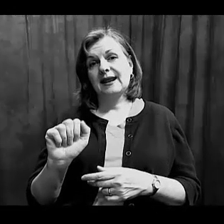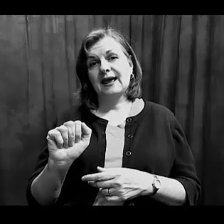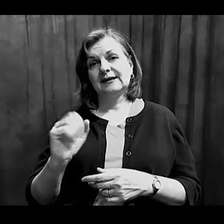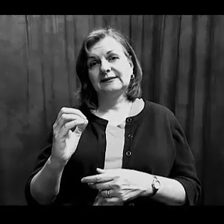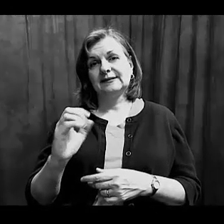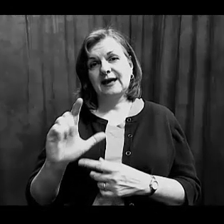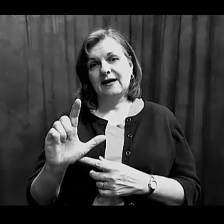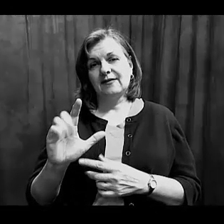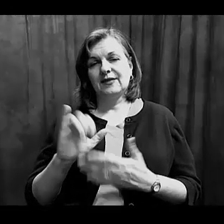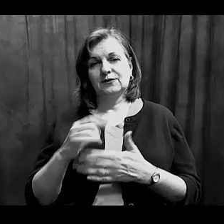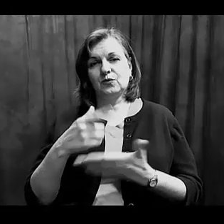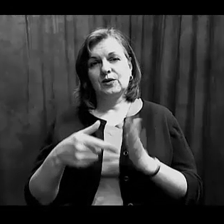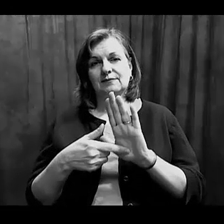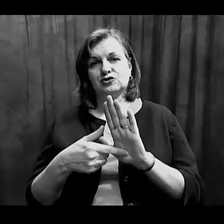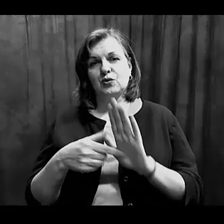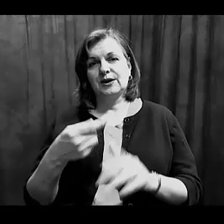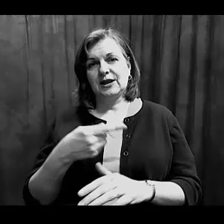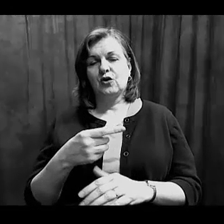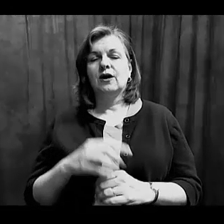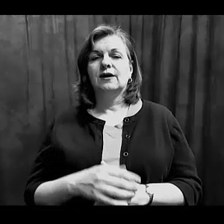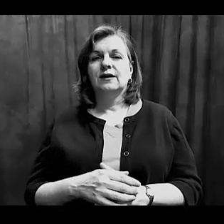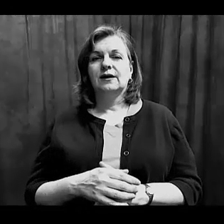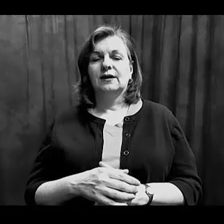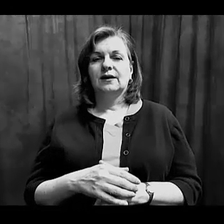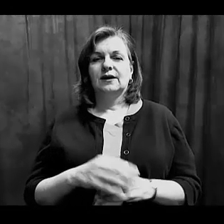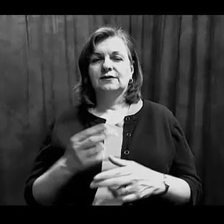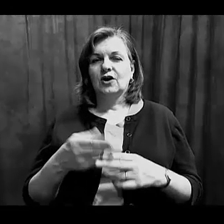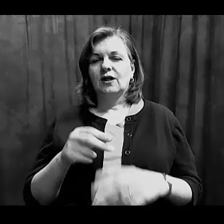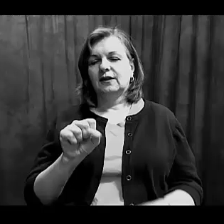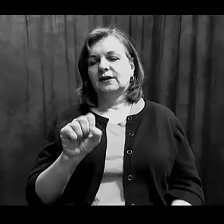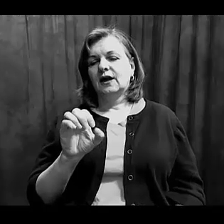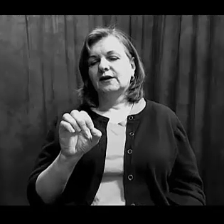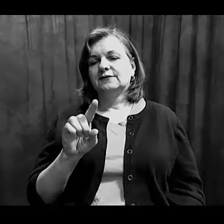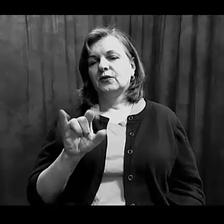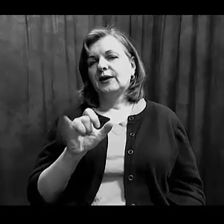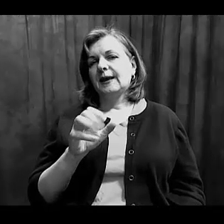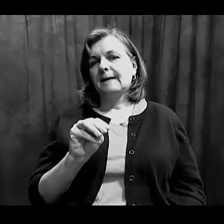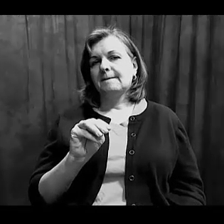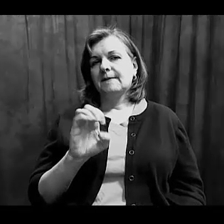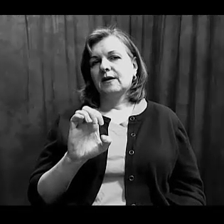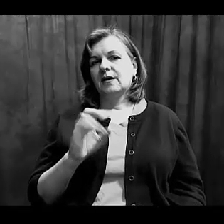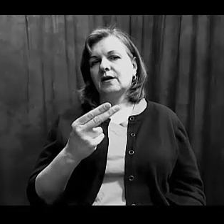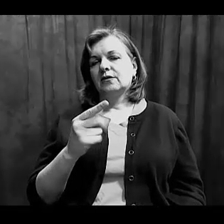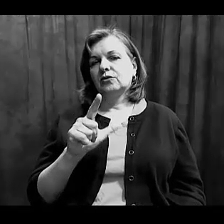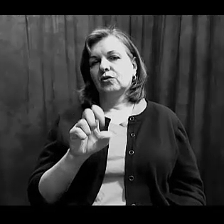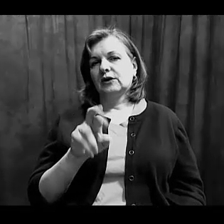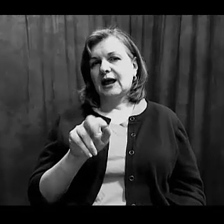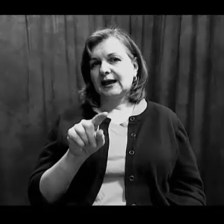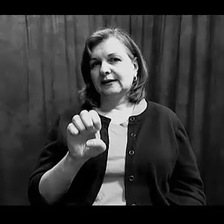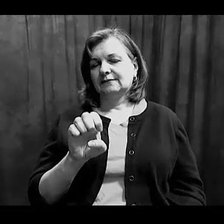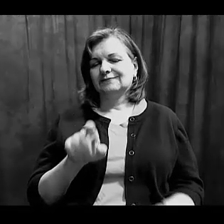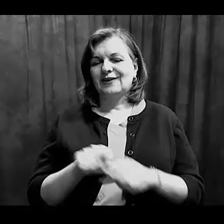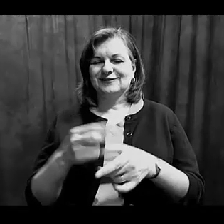and NaCl which is the one I have down here below for us -- sodium chloride better known as table salt